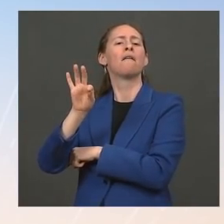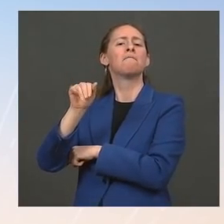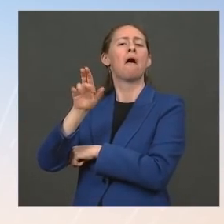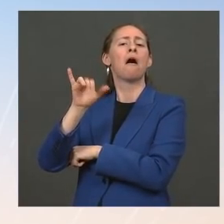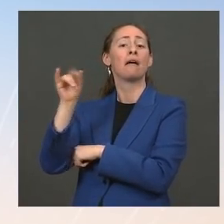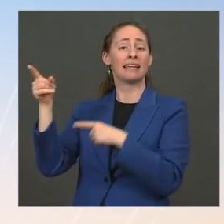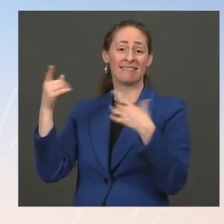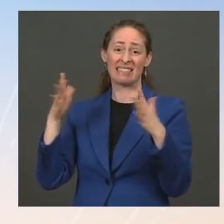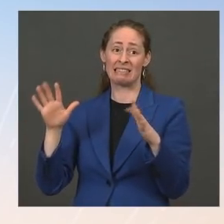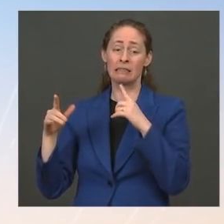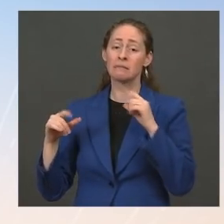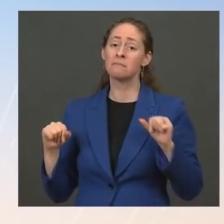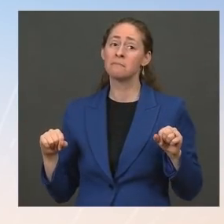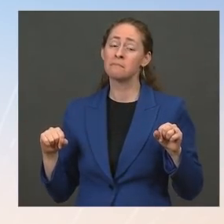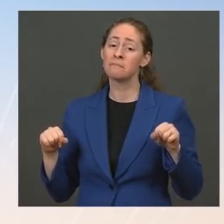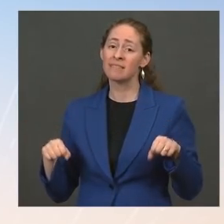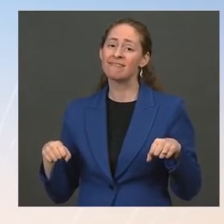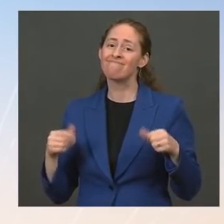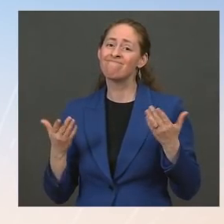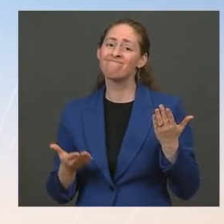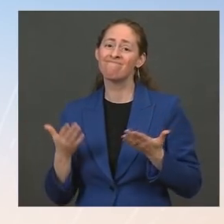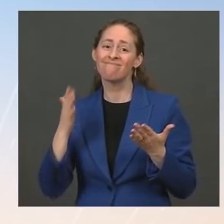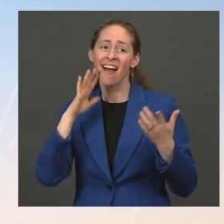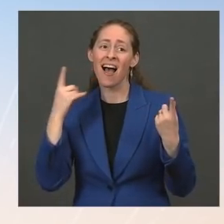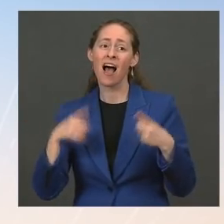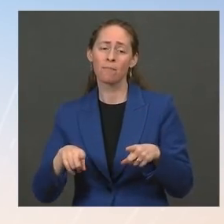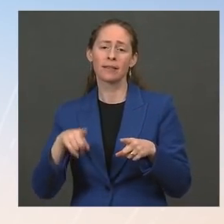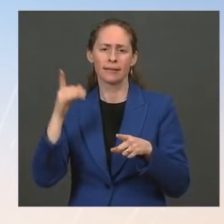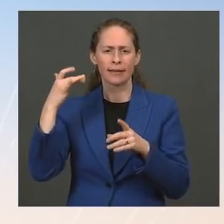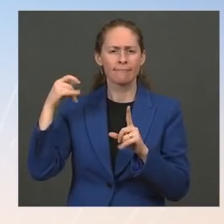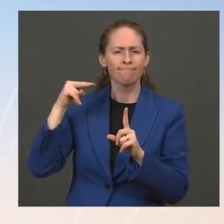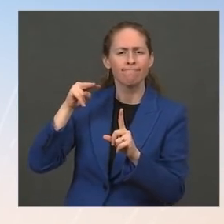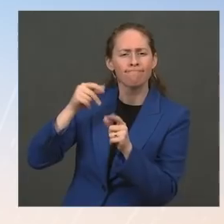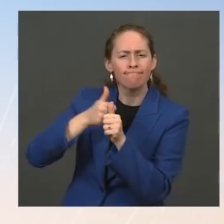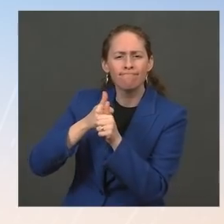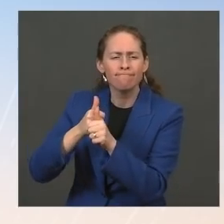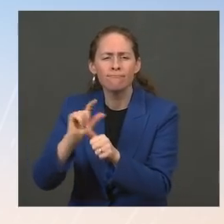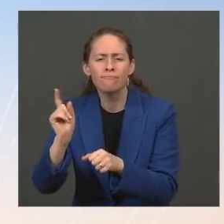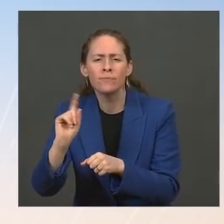So, let me go back to how this process works. These experts -- our medical experts